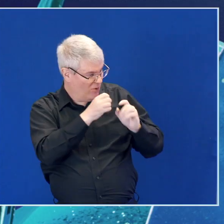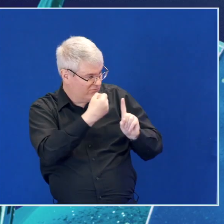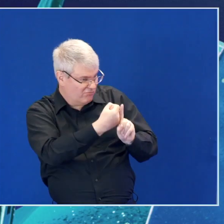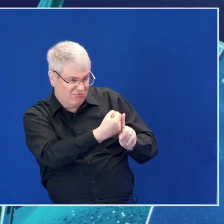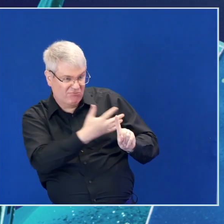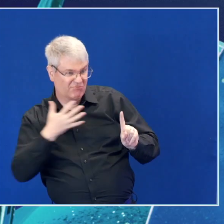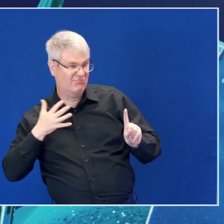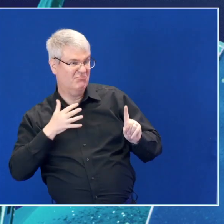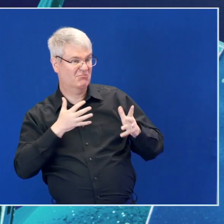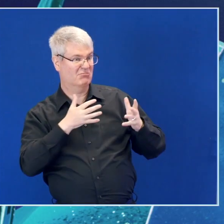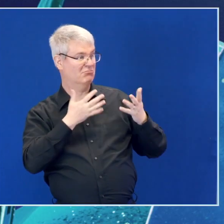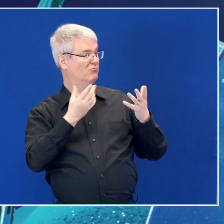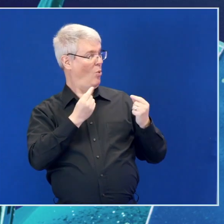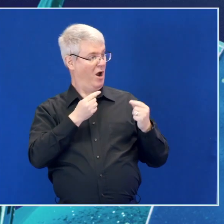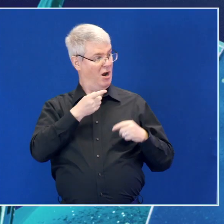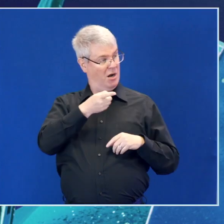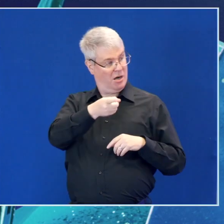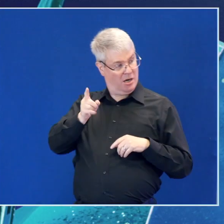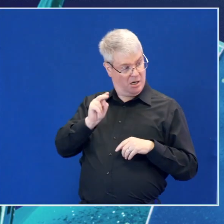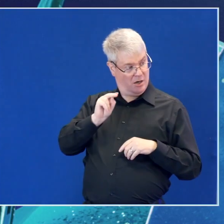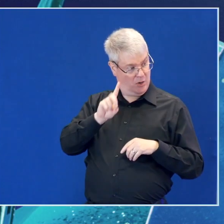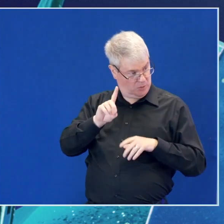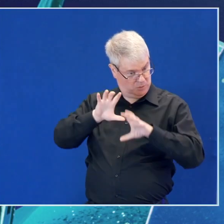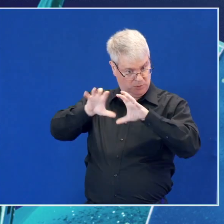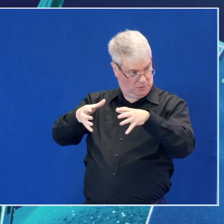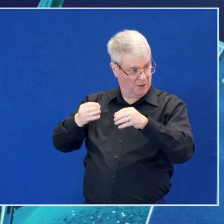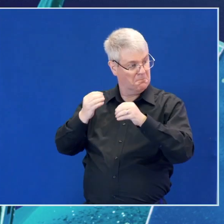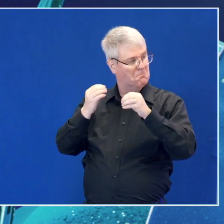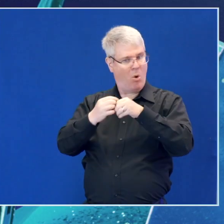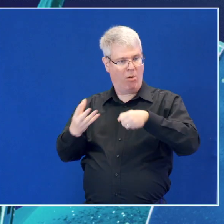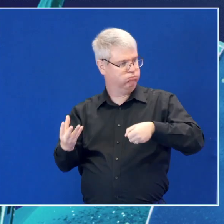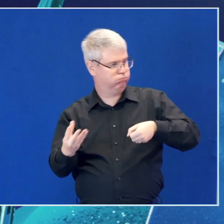across your organization, both internally with your employees